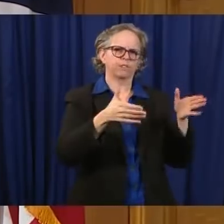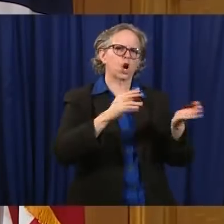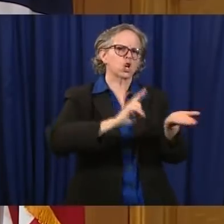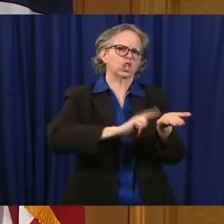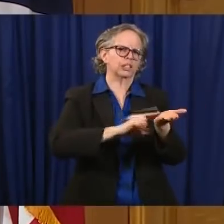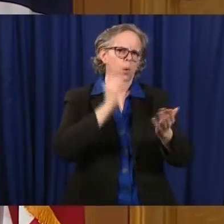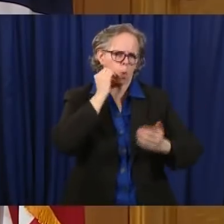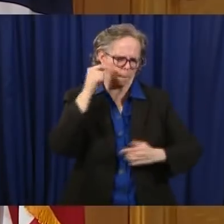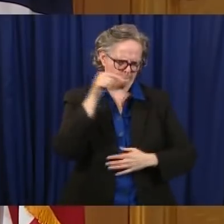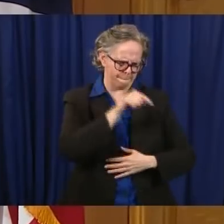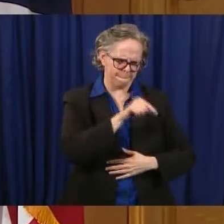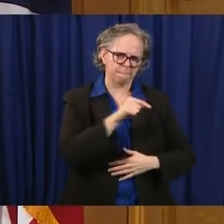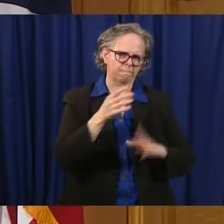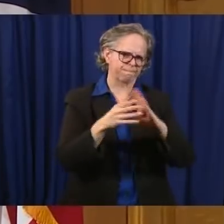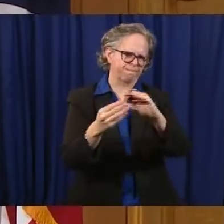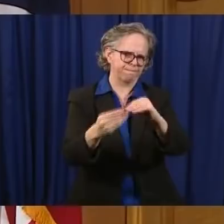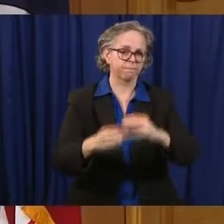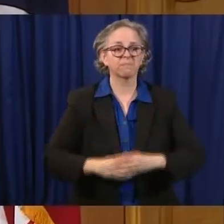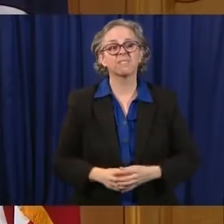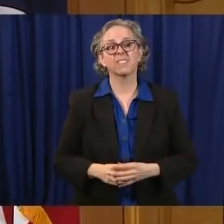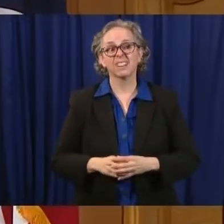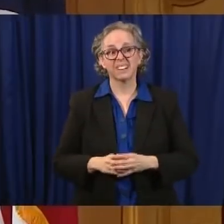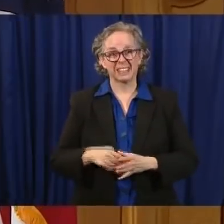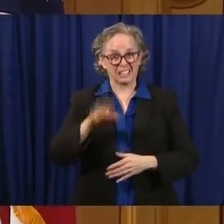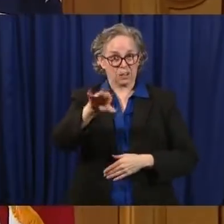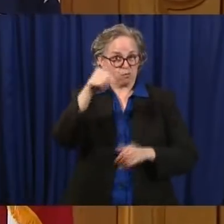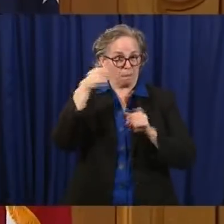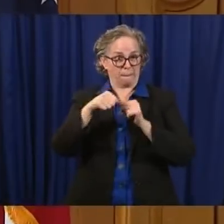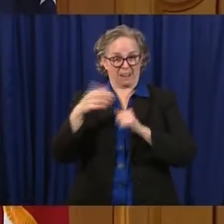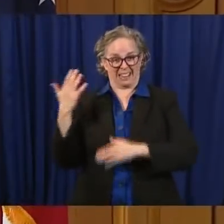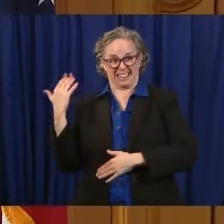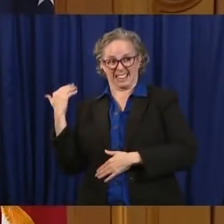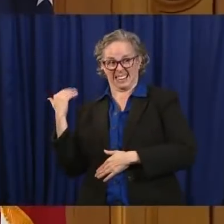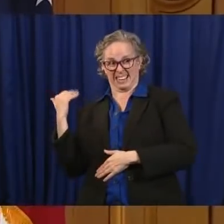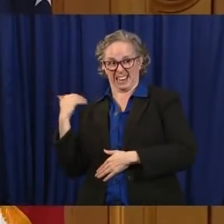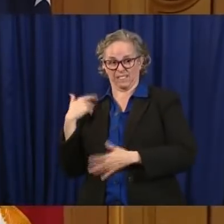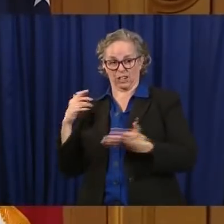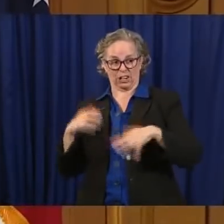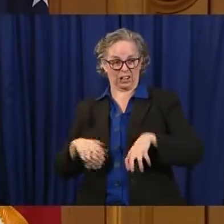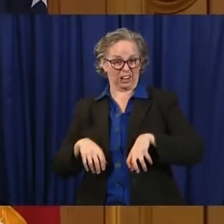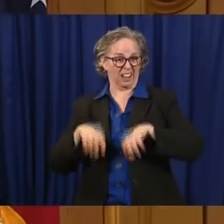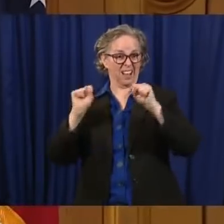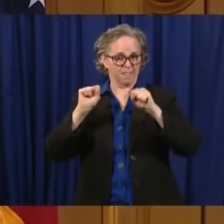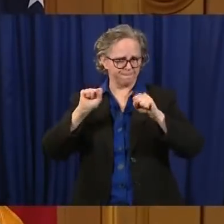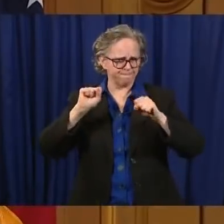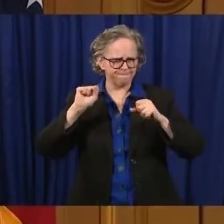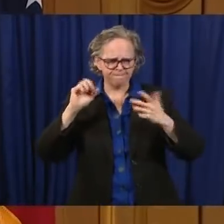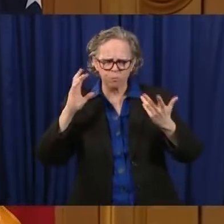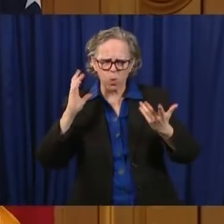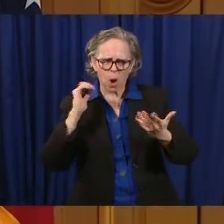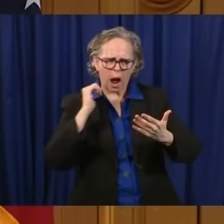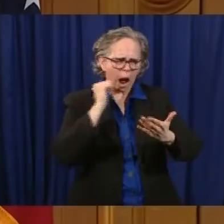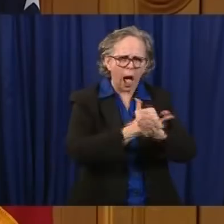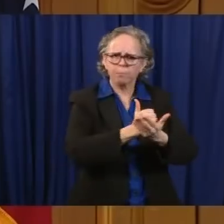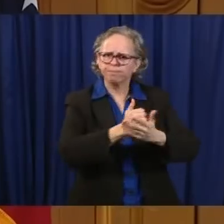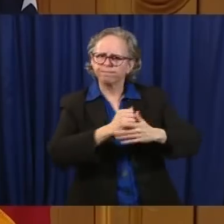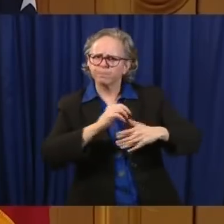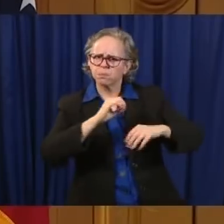WHO HAD TESTED POSITIVE FOR THE VIRUS.>>> LET ME TURN NOW TO OUR NURSING HOMES, EARLY ON IN